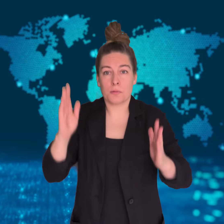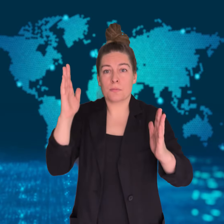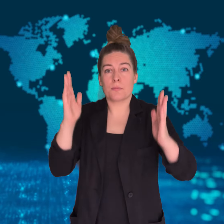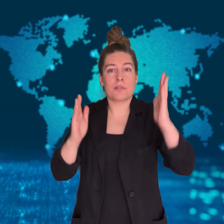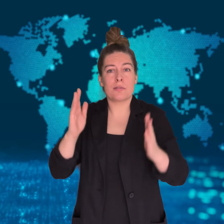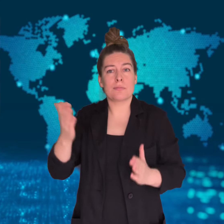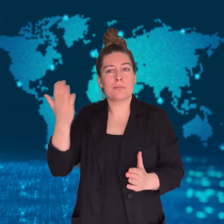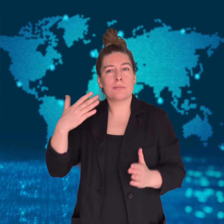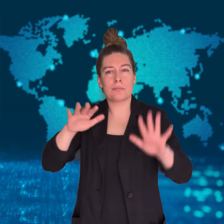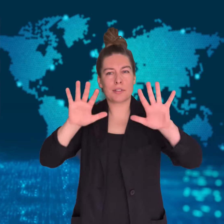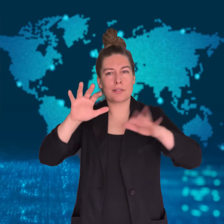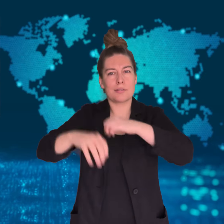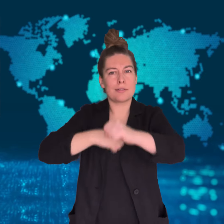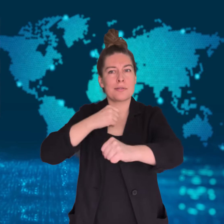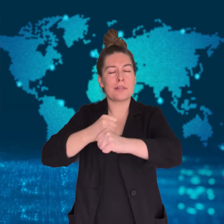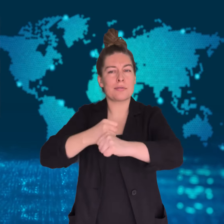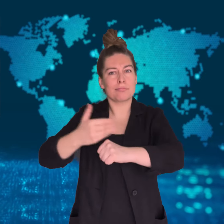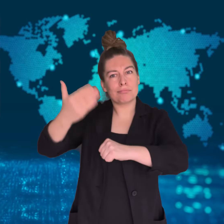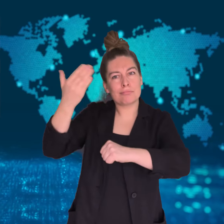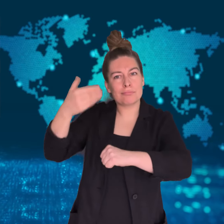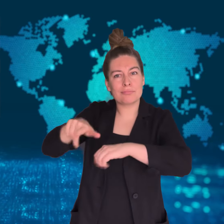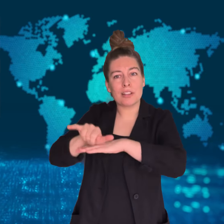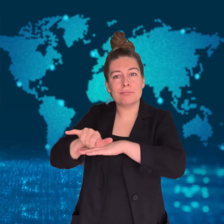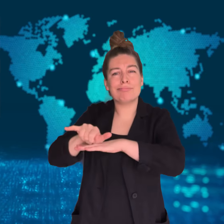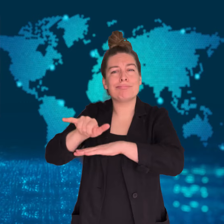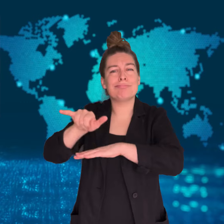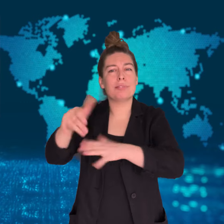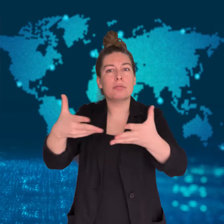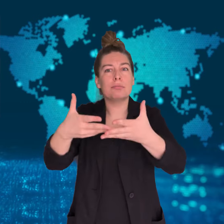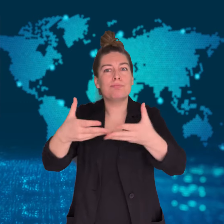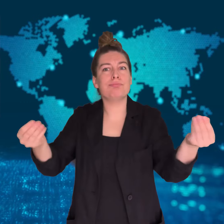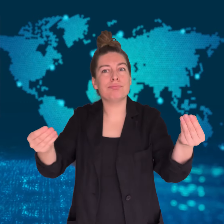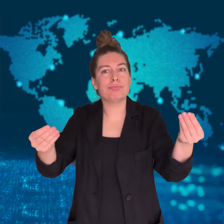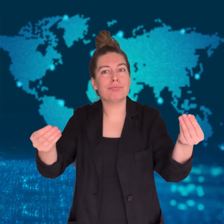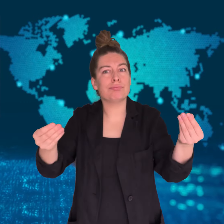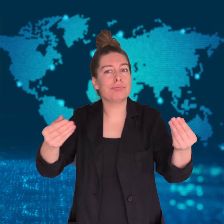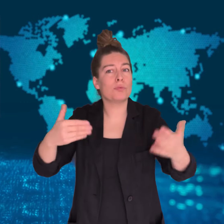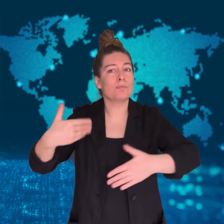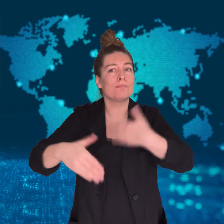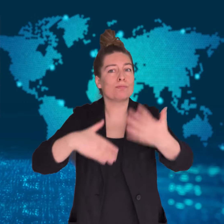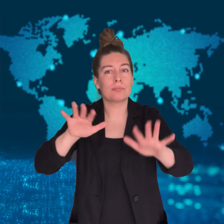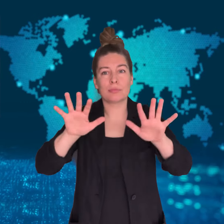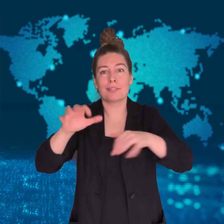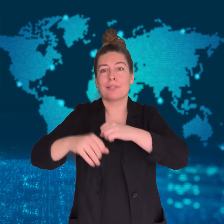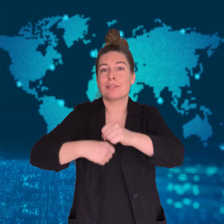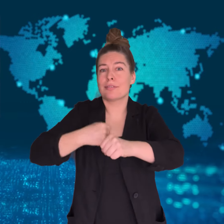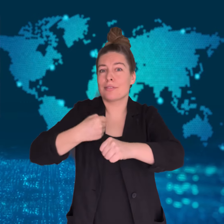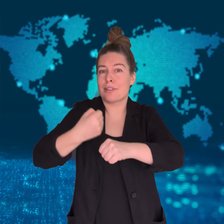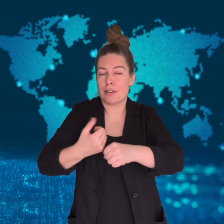[MONIKA]: Malaysia is willing to reopen the MH370 search after 10 years of